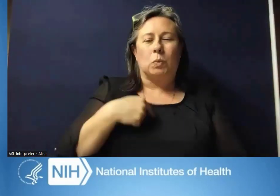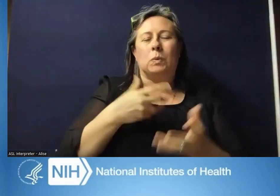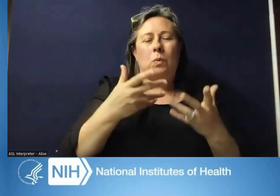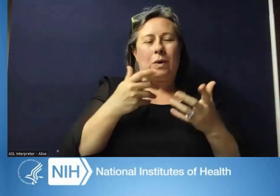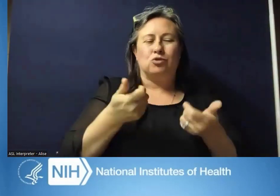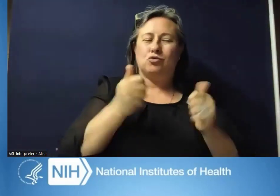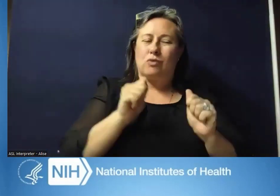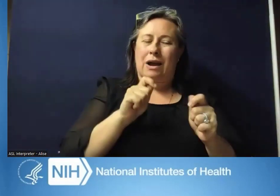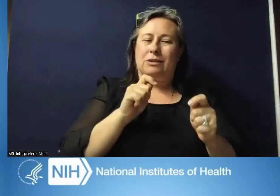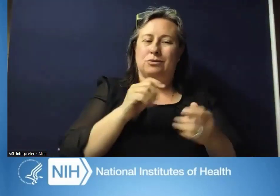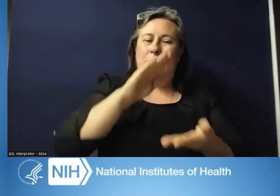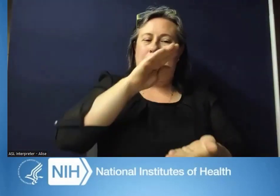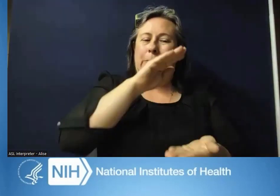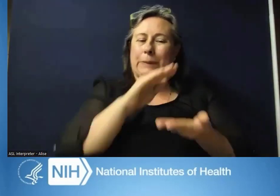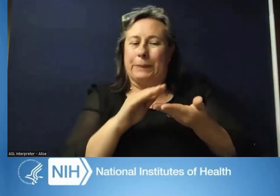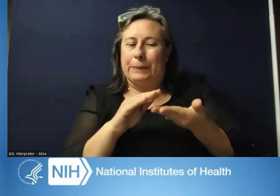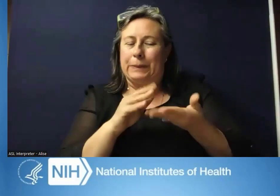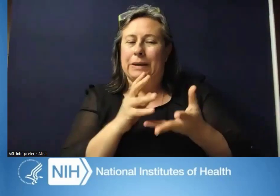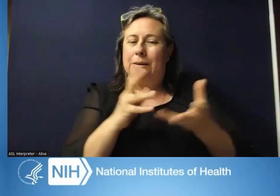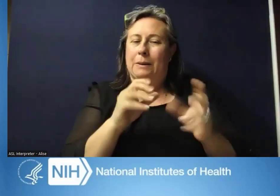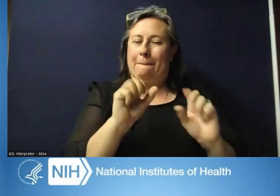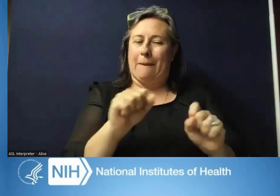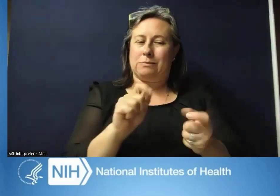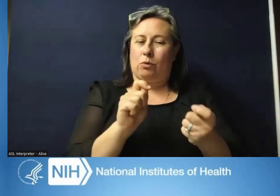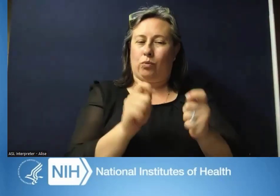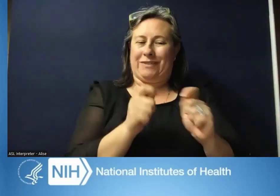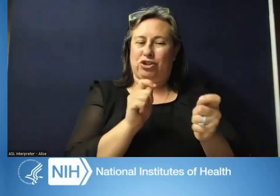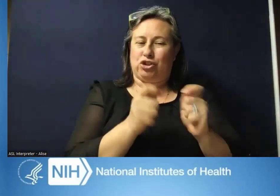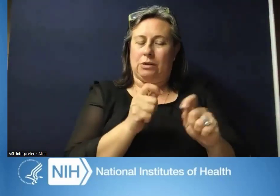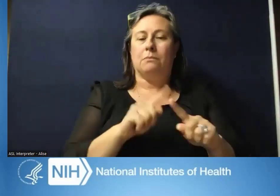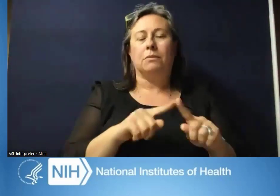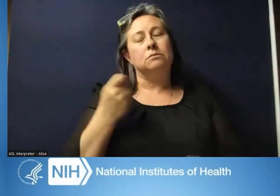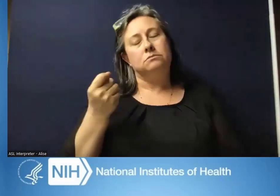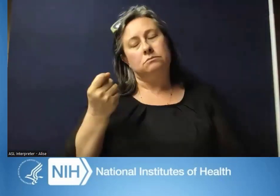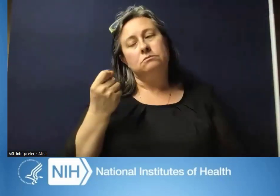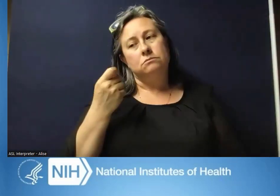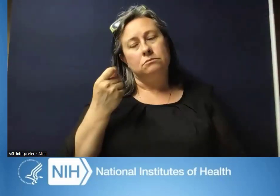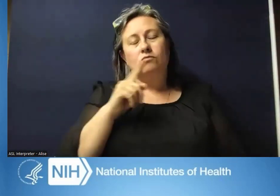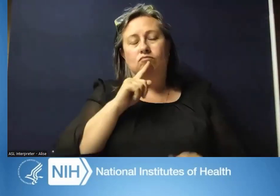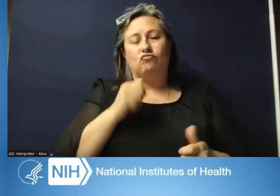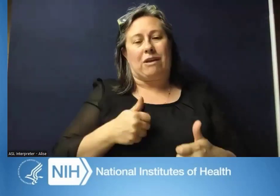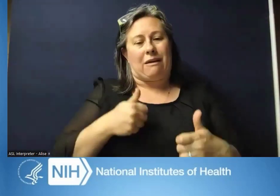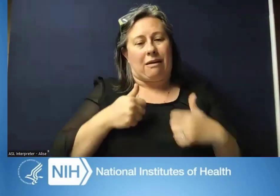as much as possible, but we also understand the reality of working on these grants,